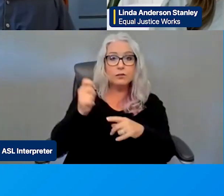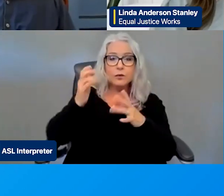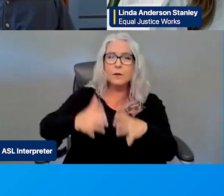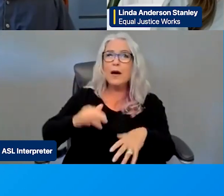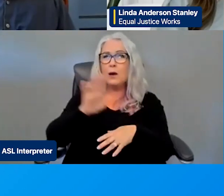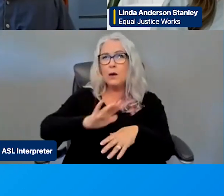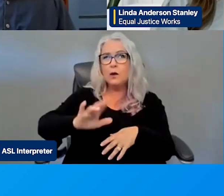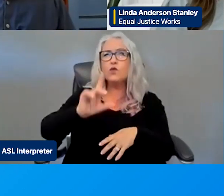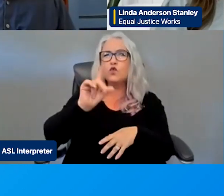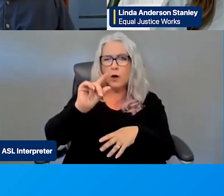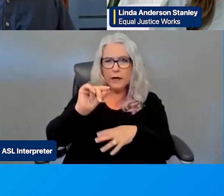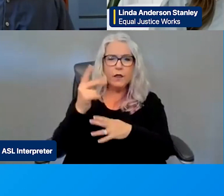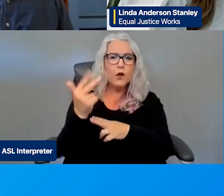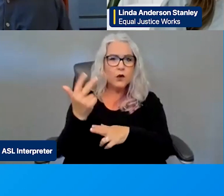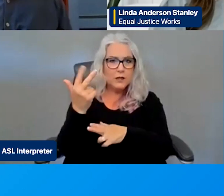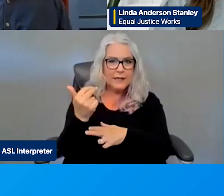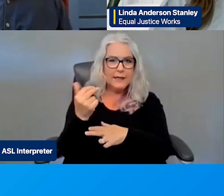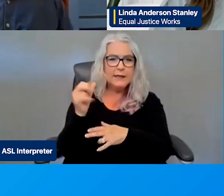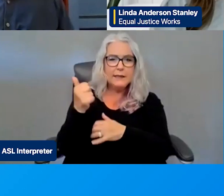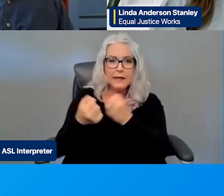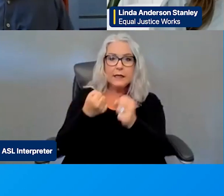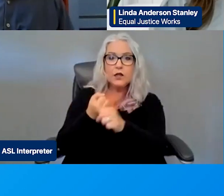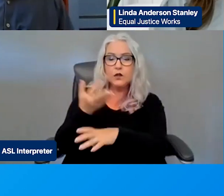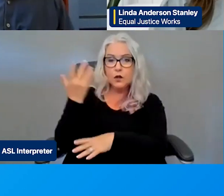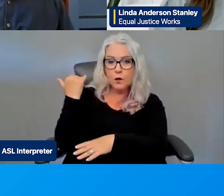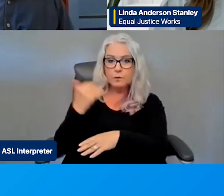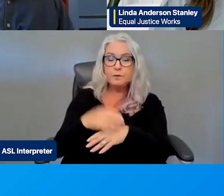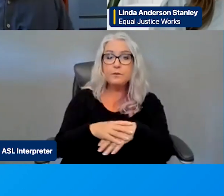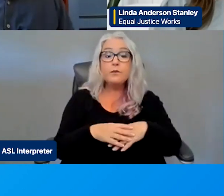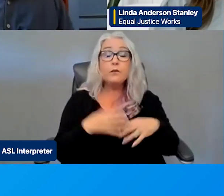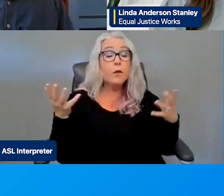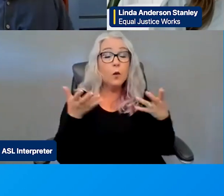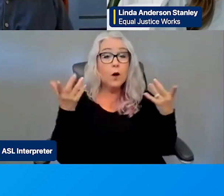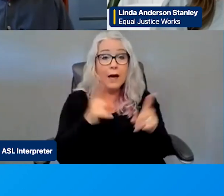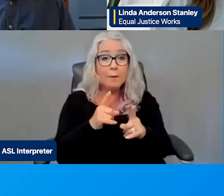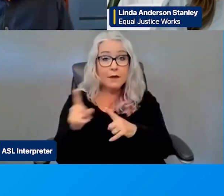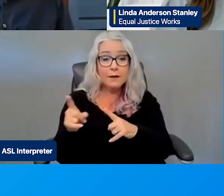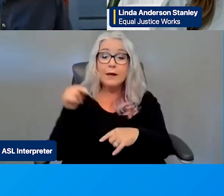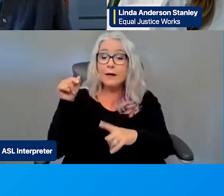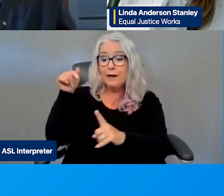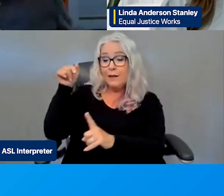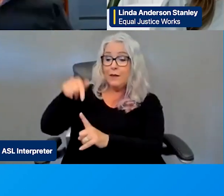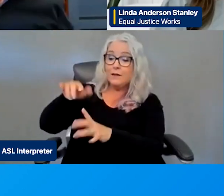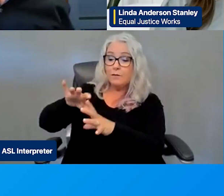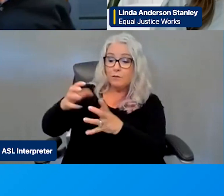2013, early 2013. And what happened was these entities had sued again New York City, it happened to be where